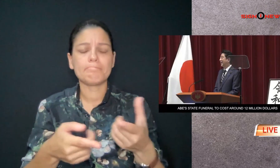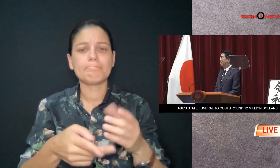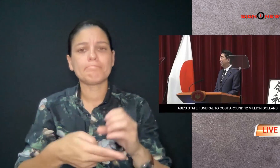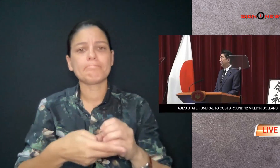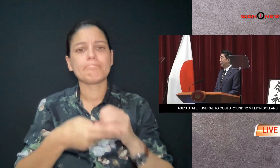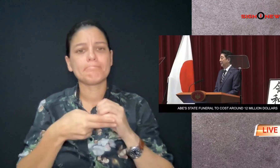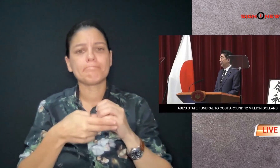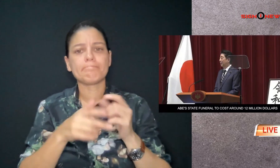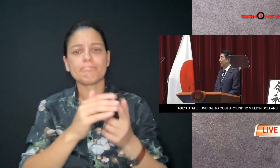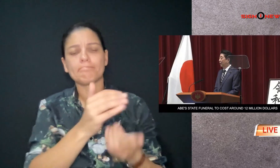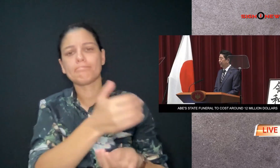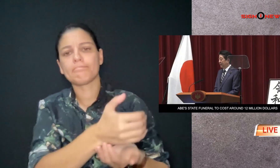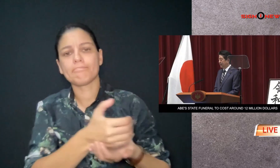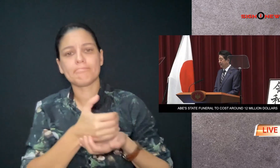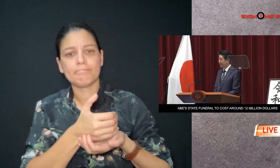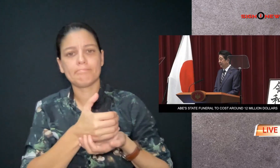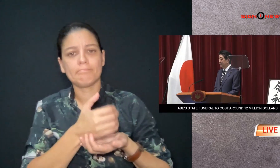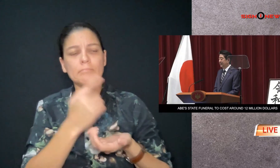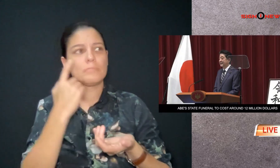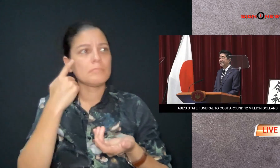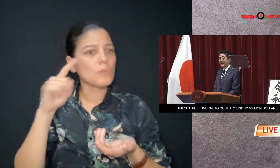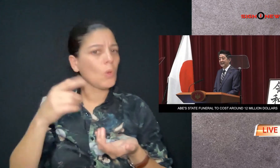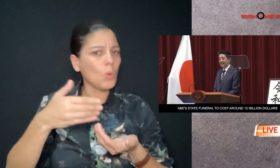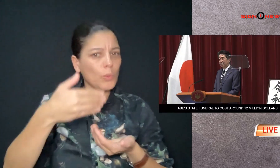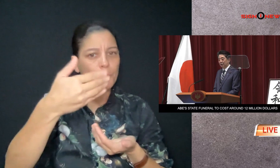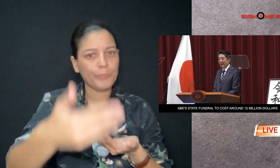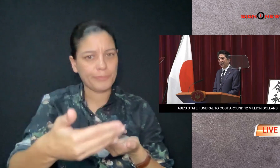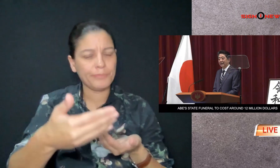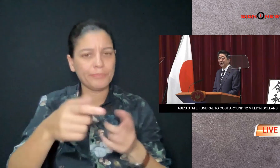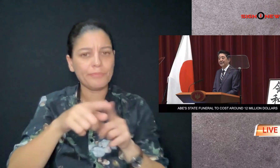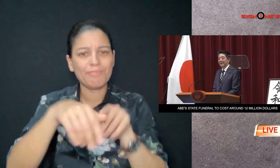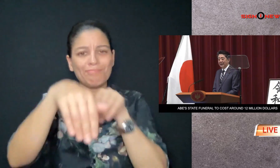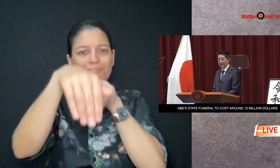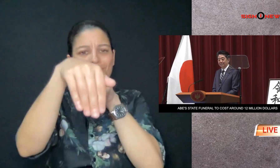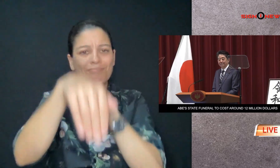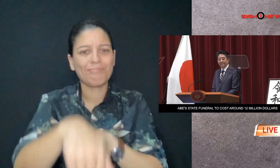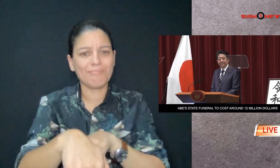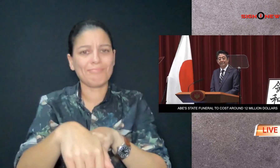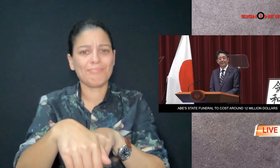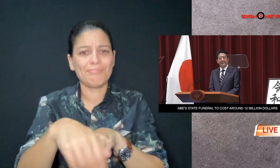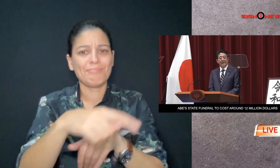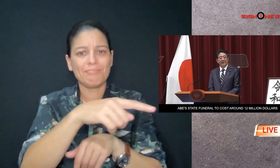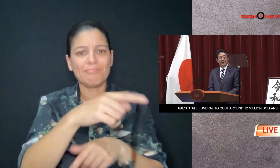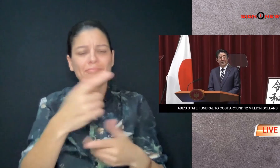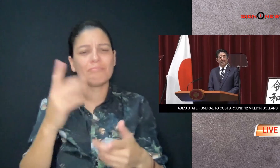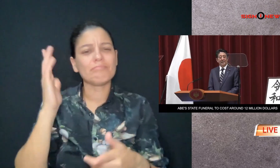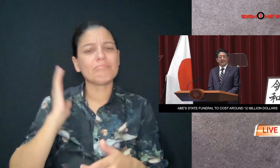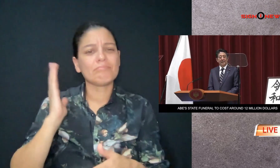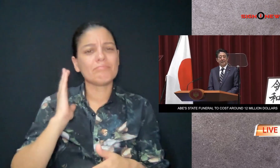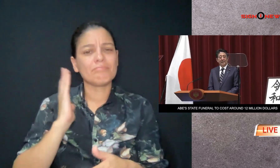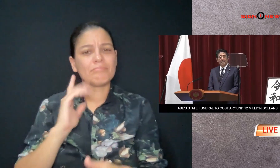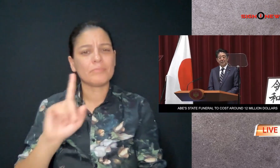the amount of money Japan has set aside for the upcoming state funeral for former Prime